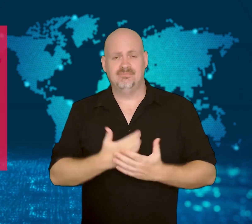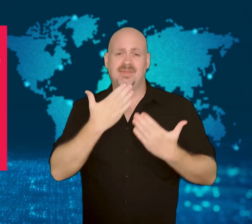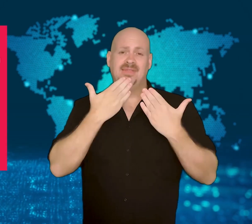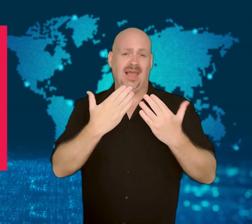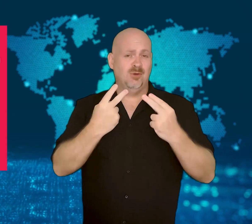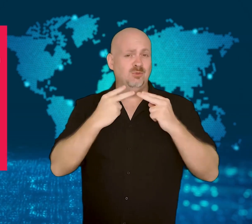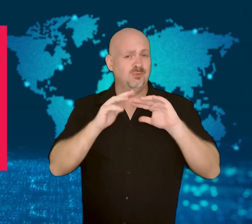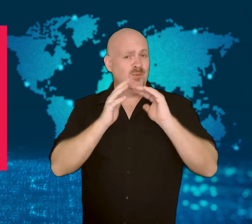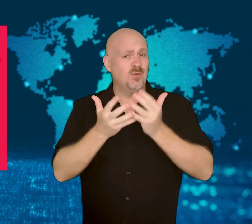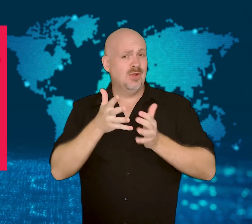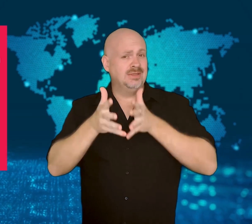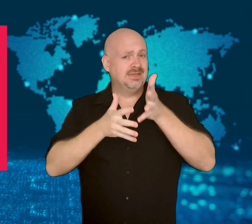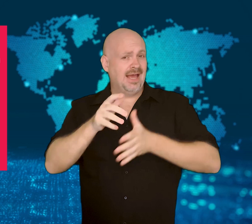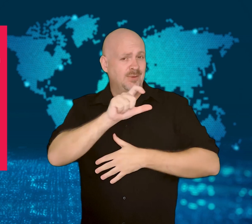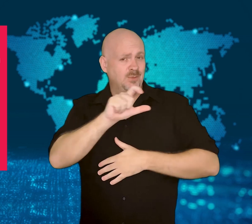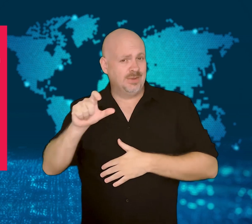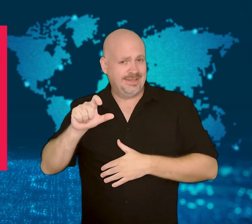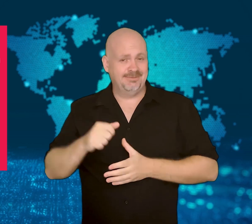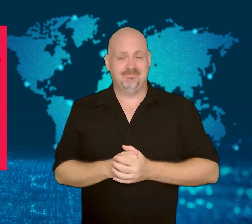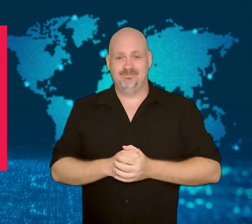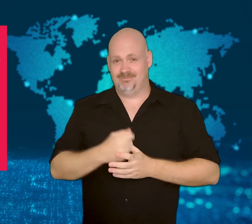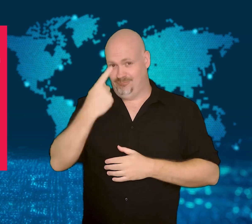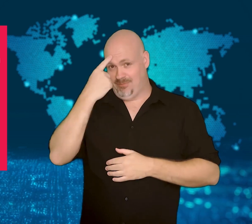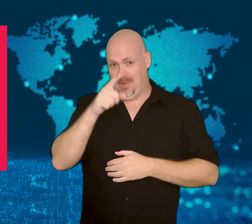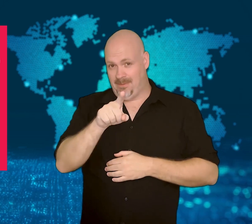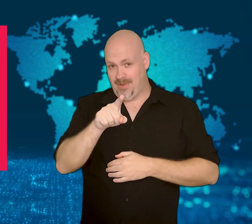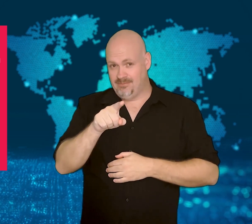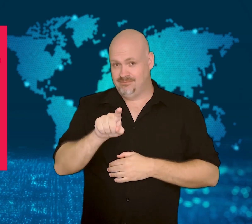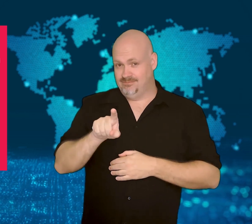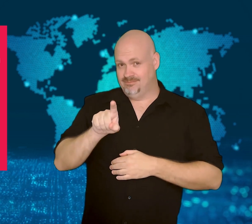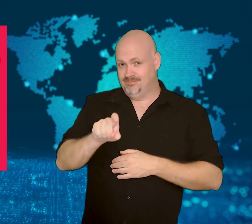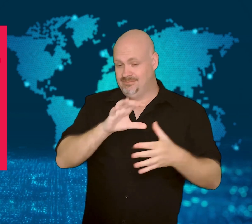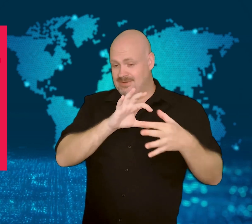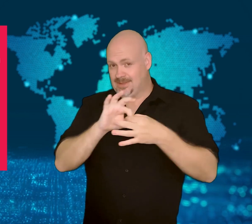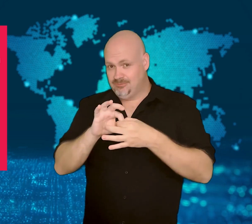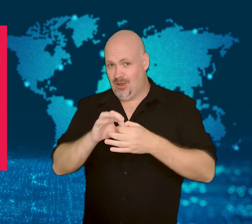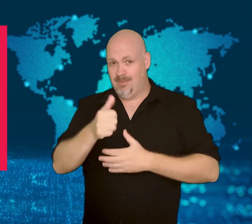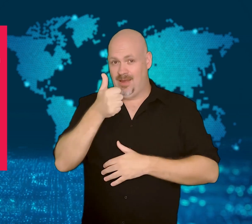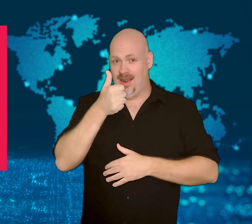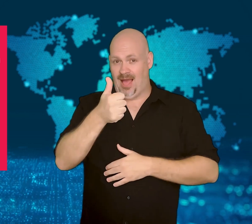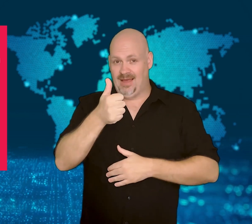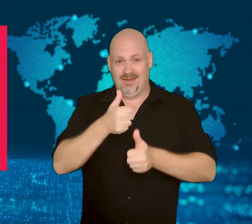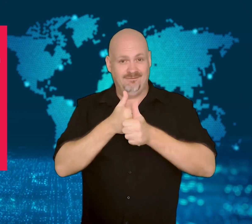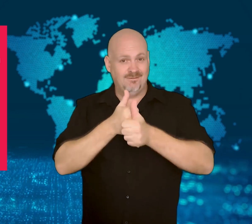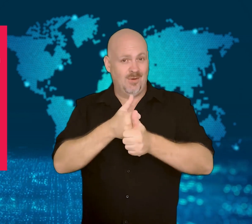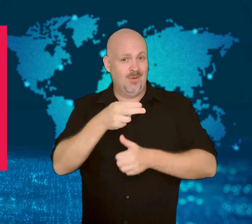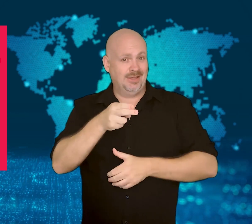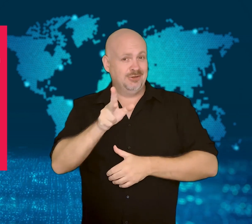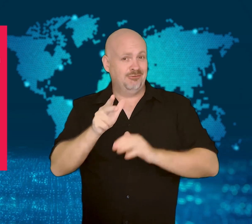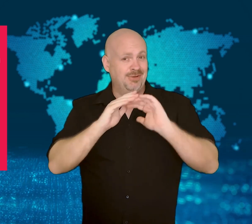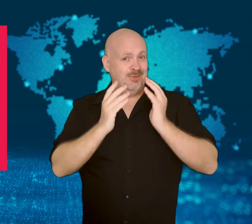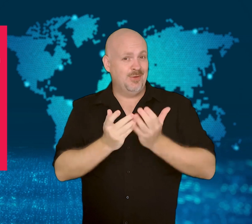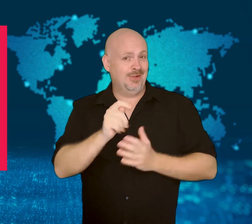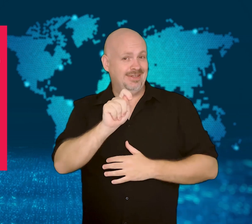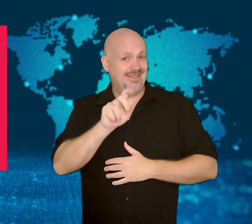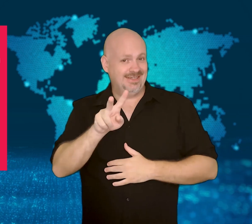Thank you for watching WorldSign Week. Don't forget to subscribe, like, and follow H3 World TV